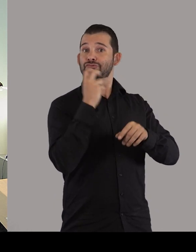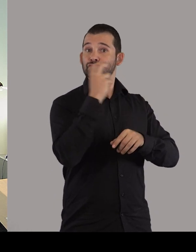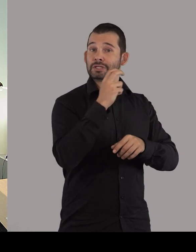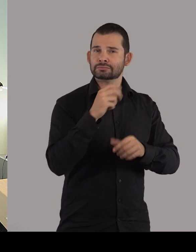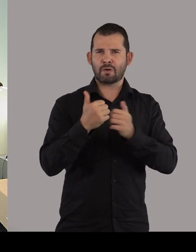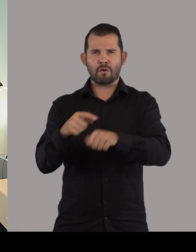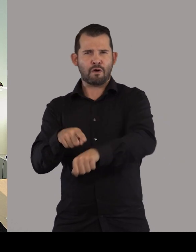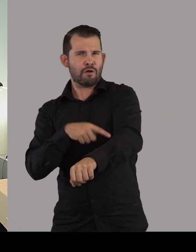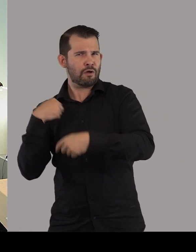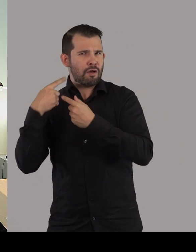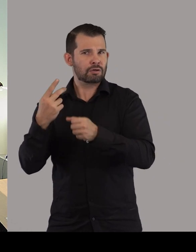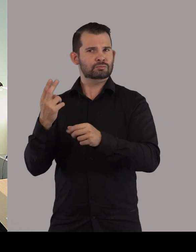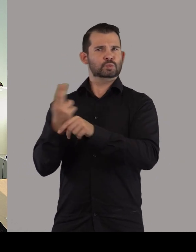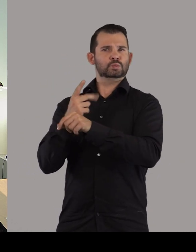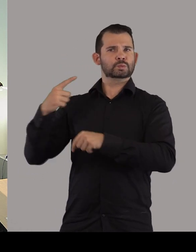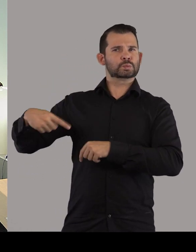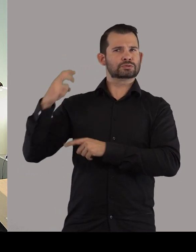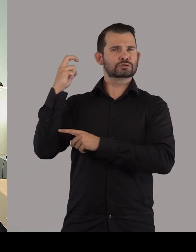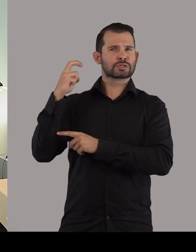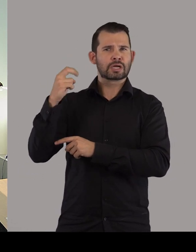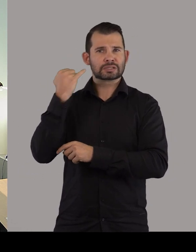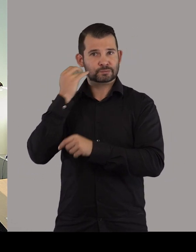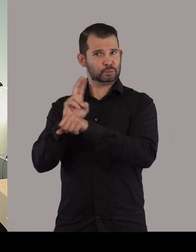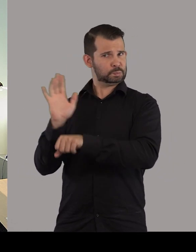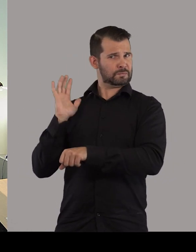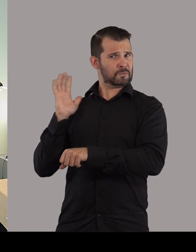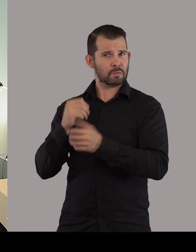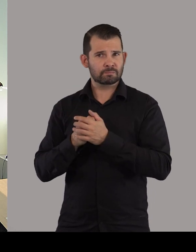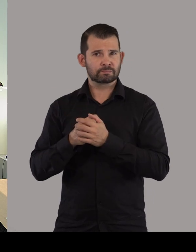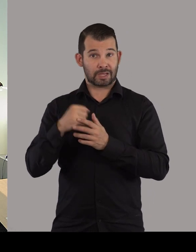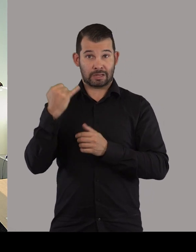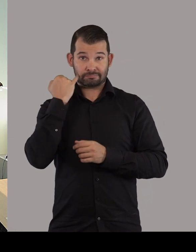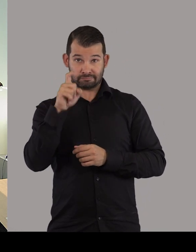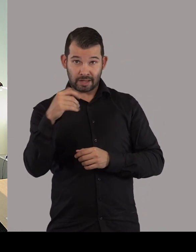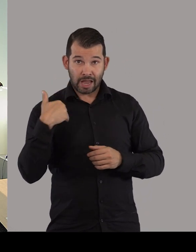if you have used it before; and if you have a mobility device, how you use it.